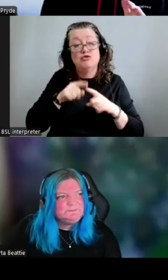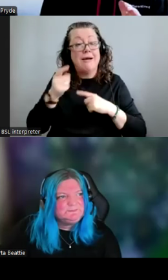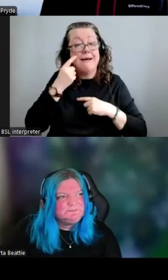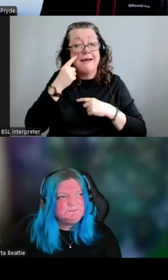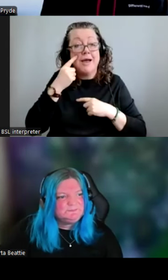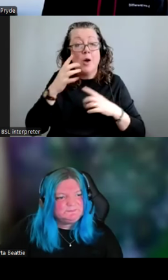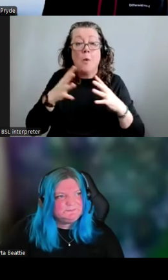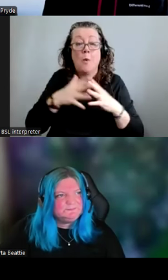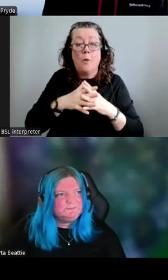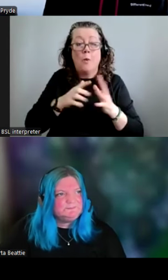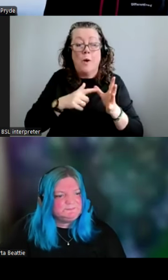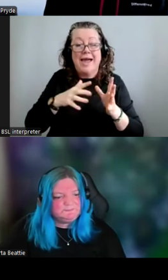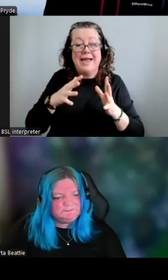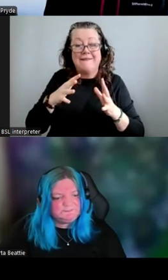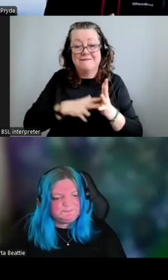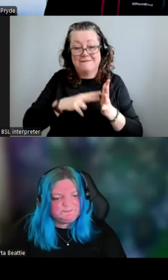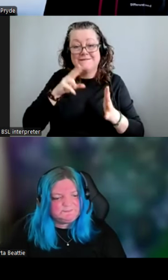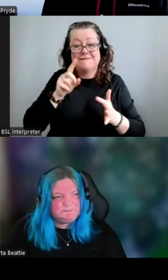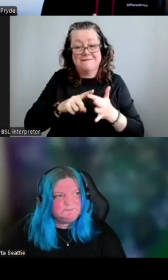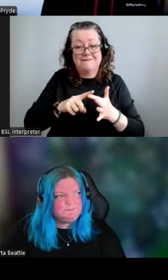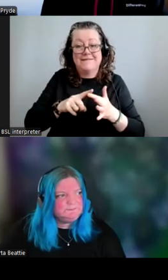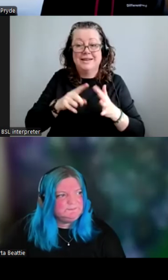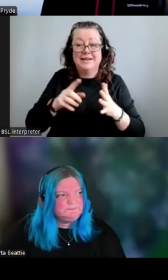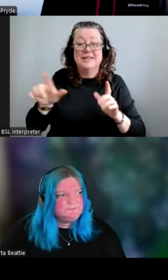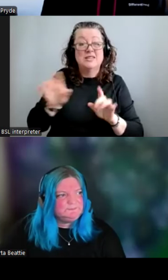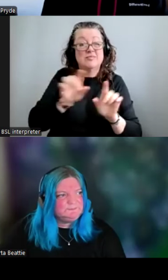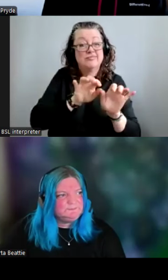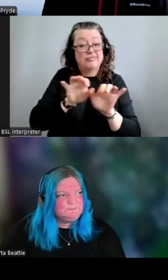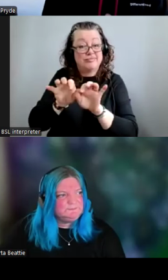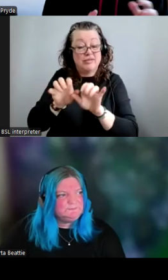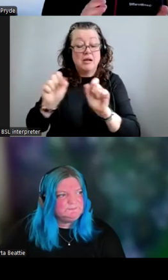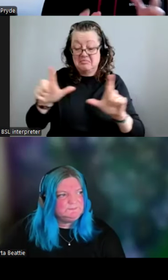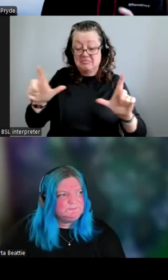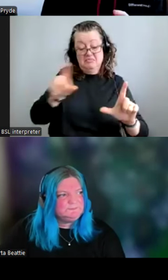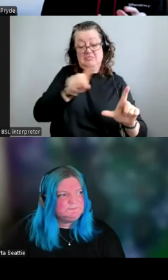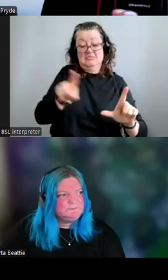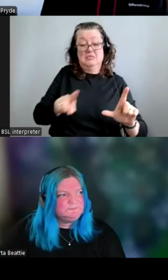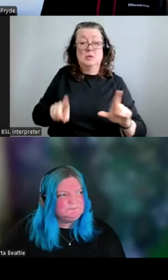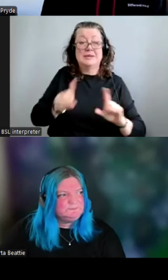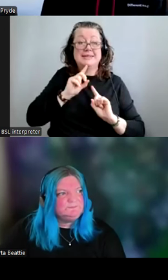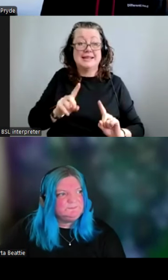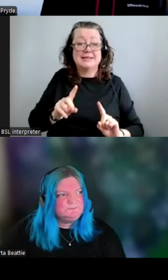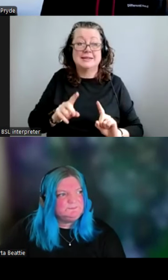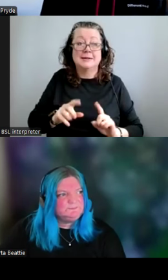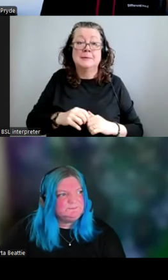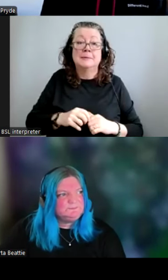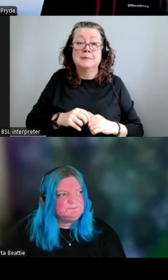There's a resource slide that has a link to a document slash article which will explain semantic elements.